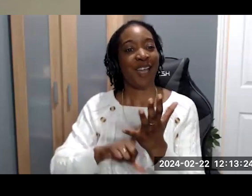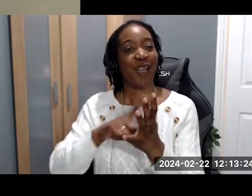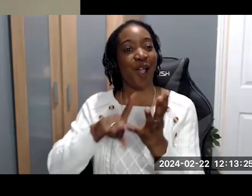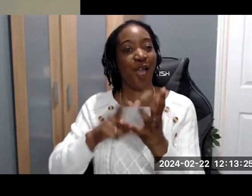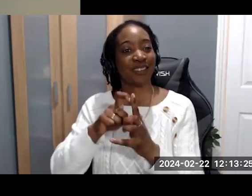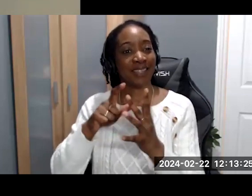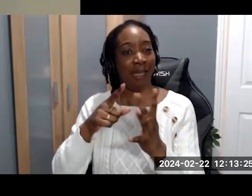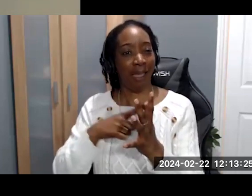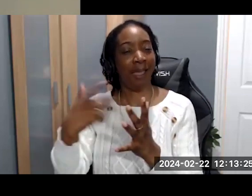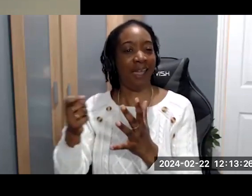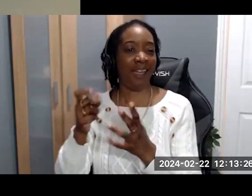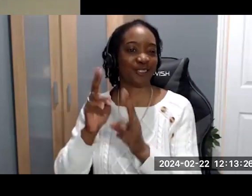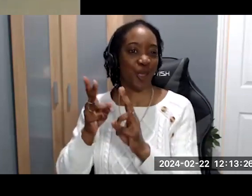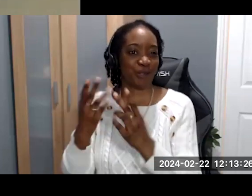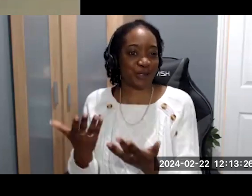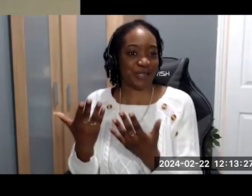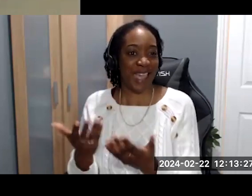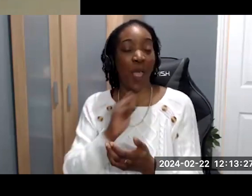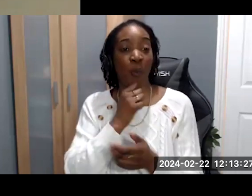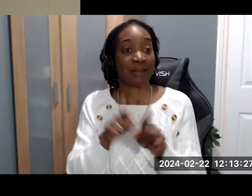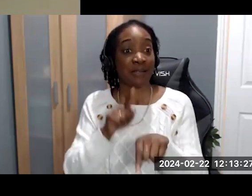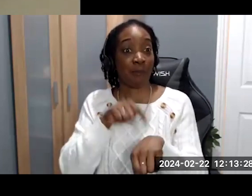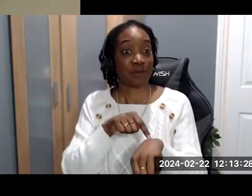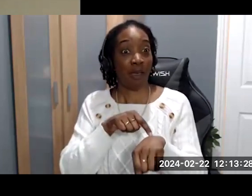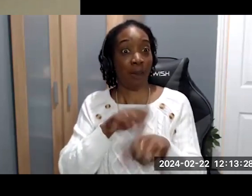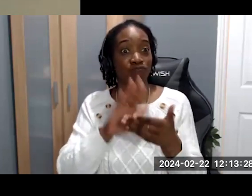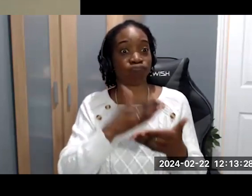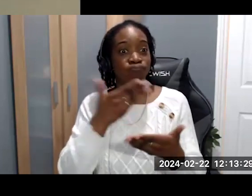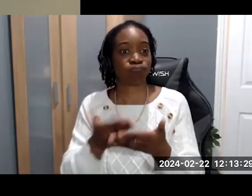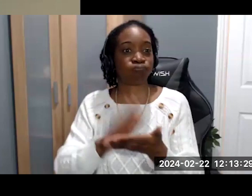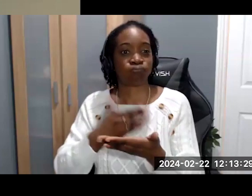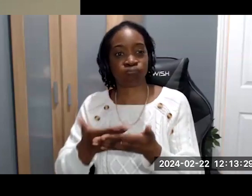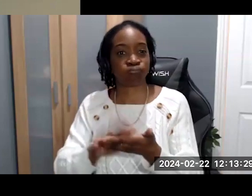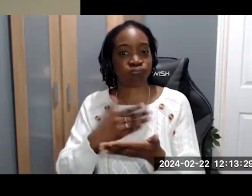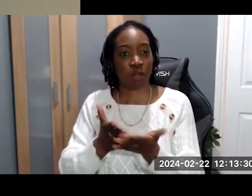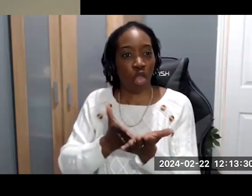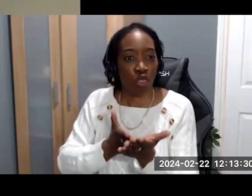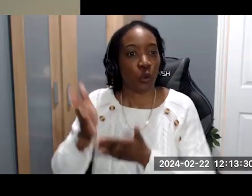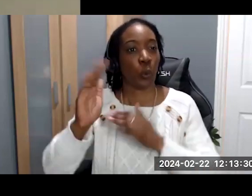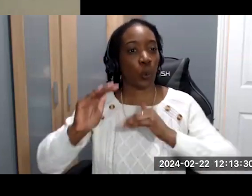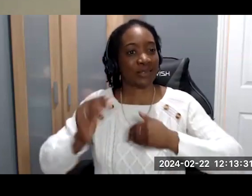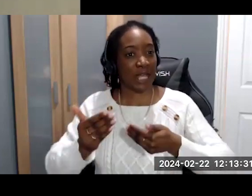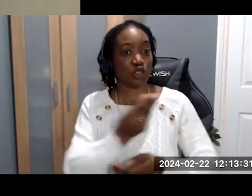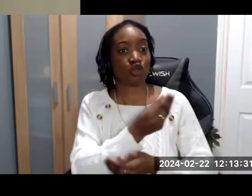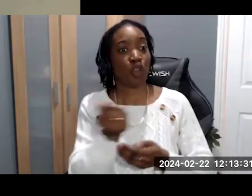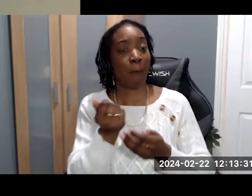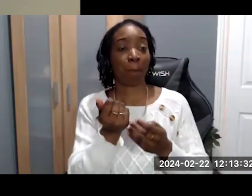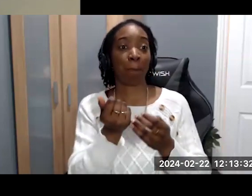afternoon they will be simultaneously translating throughout the session some of our panel may speak in Italian